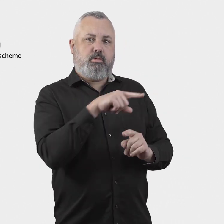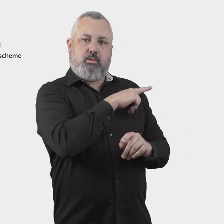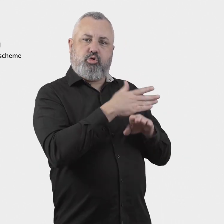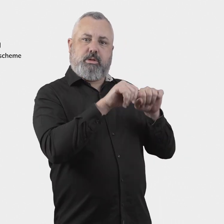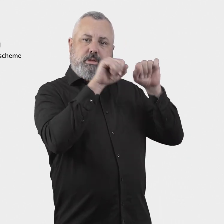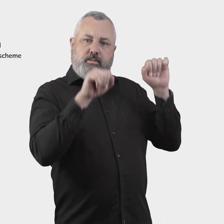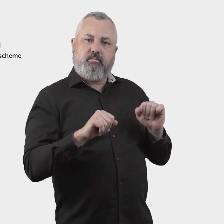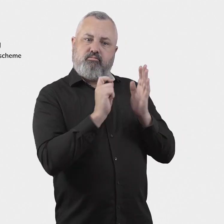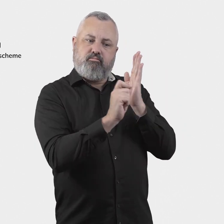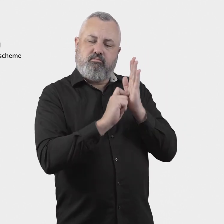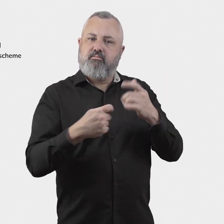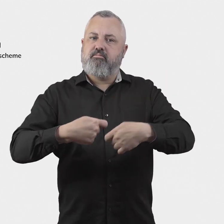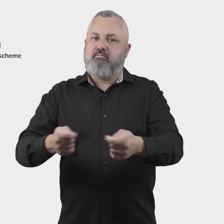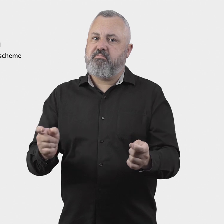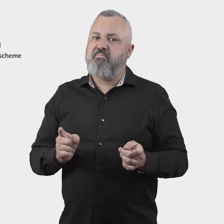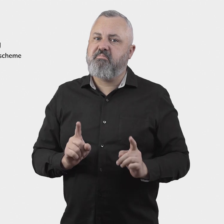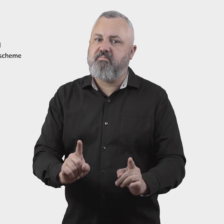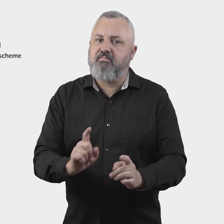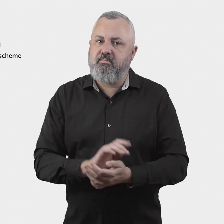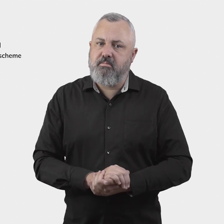Aviation Industry Ombuds Scheme.